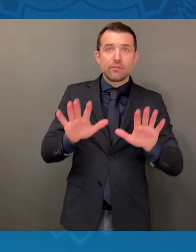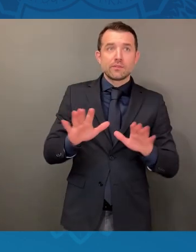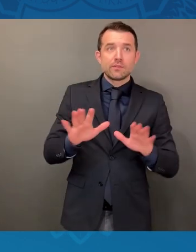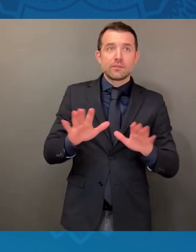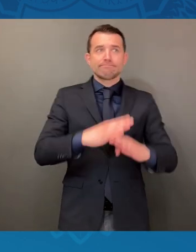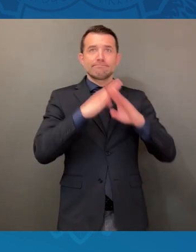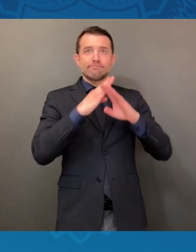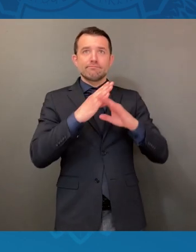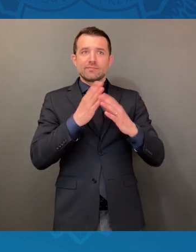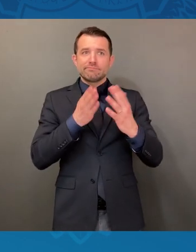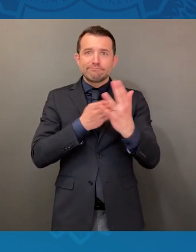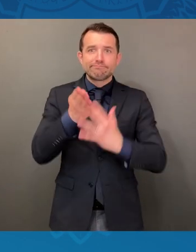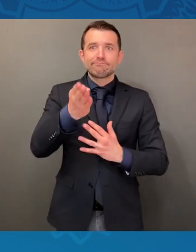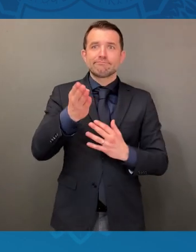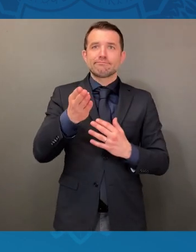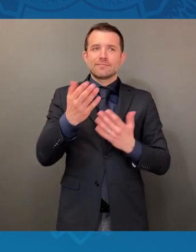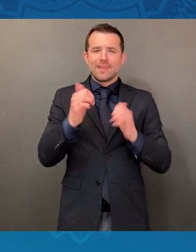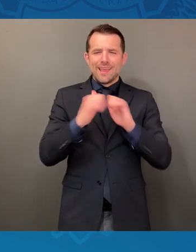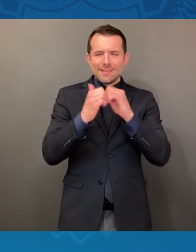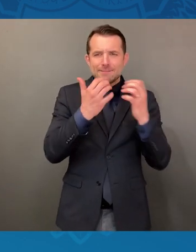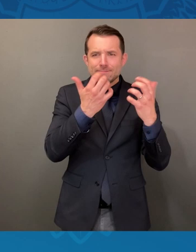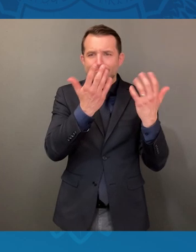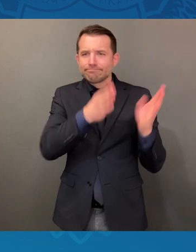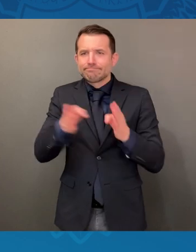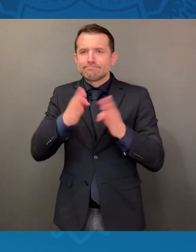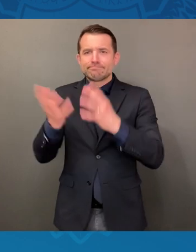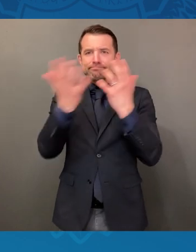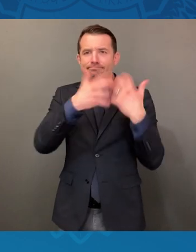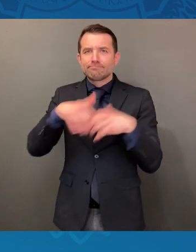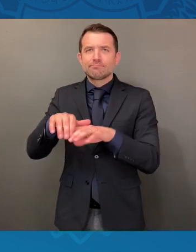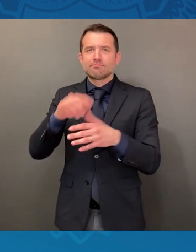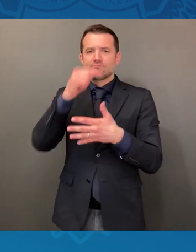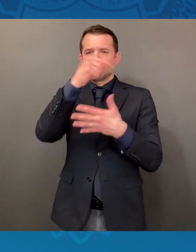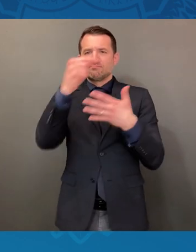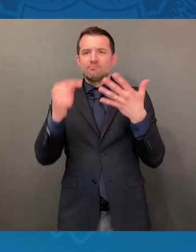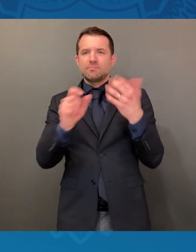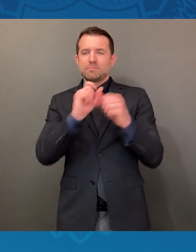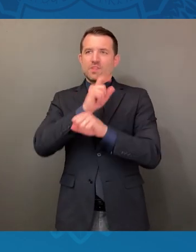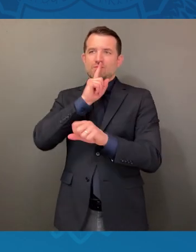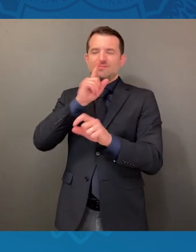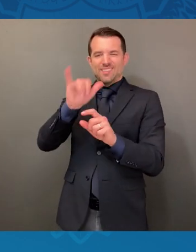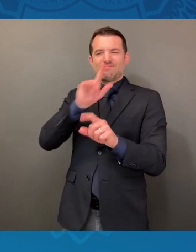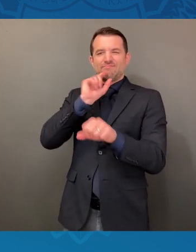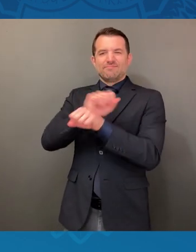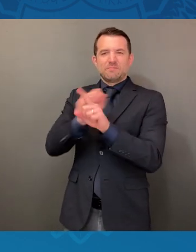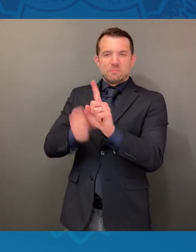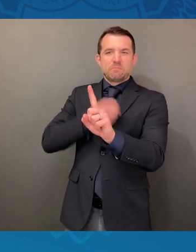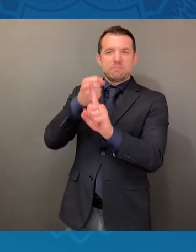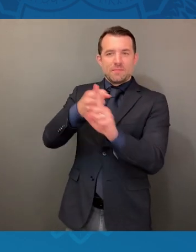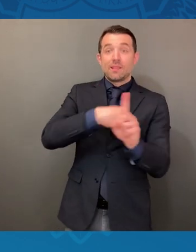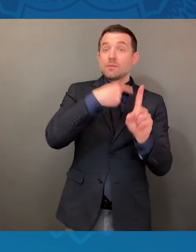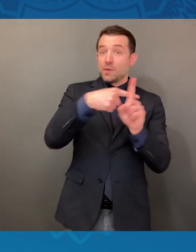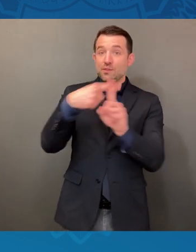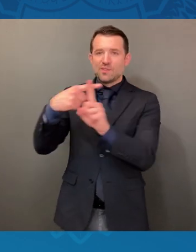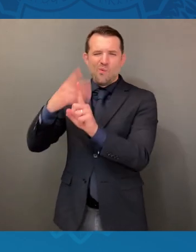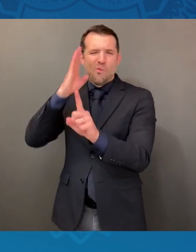will have a transformative impact on communities across our country. On the issue of internet.